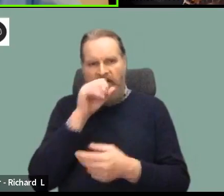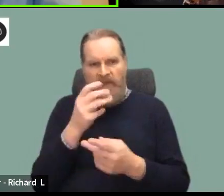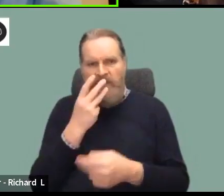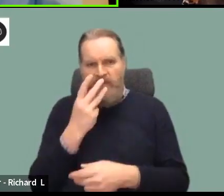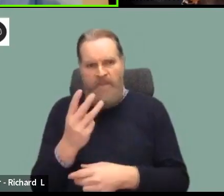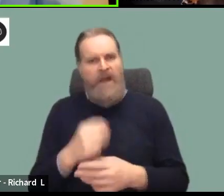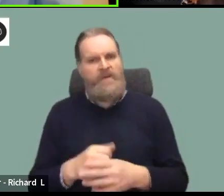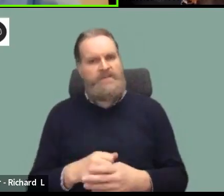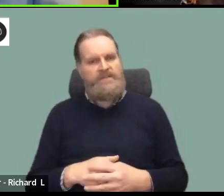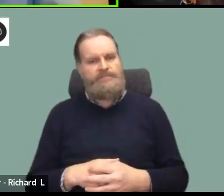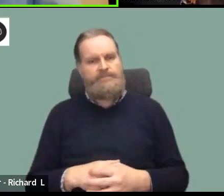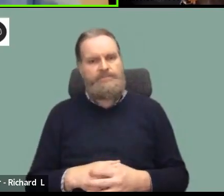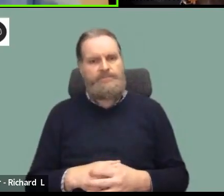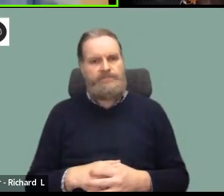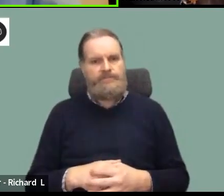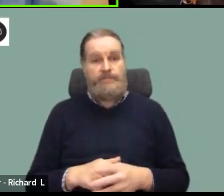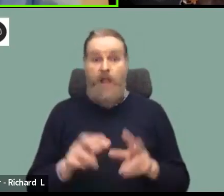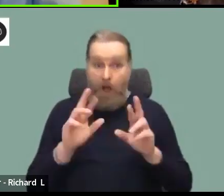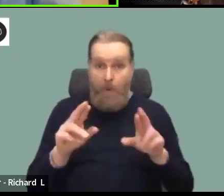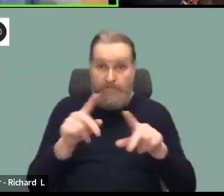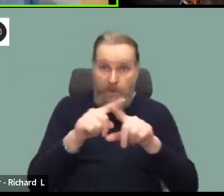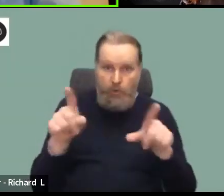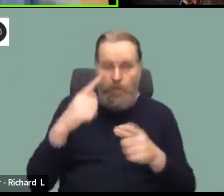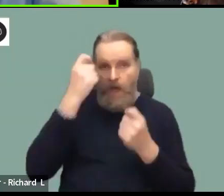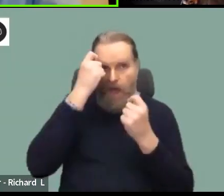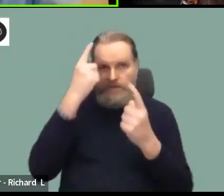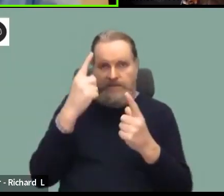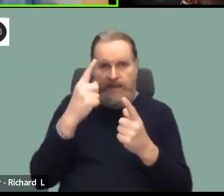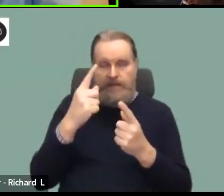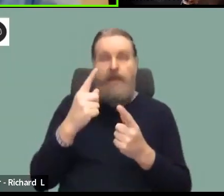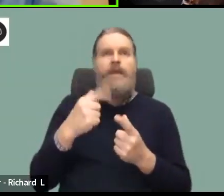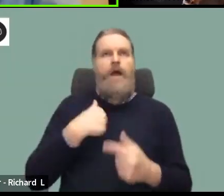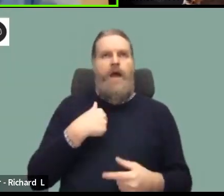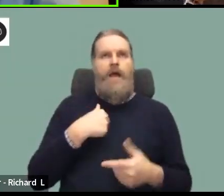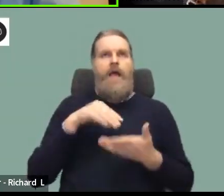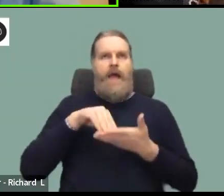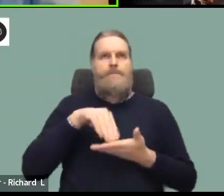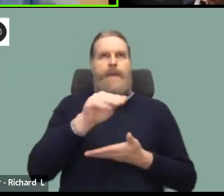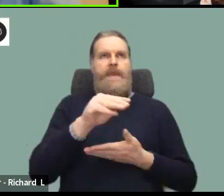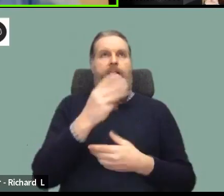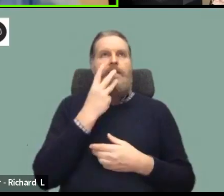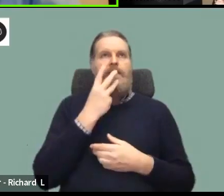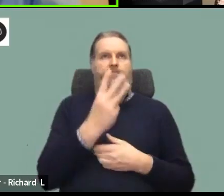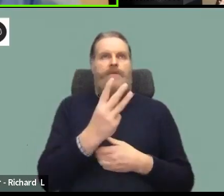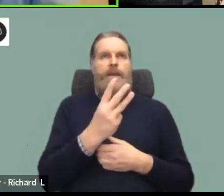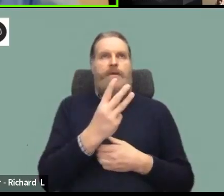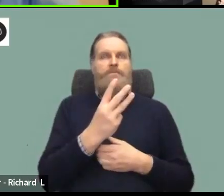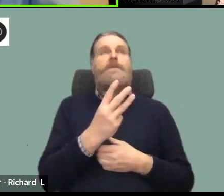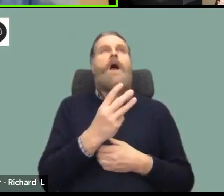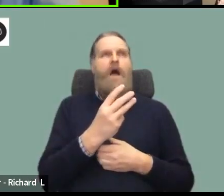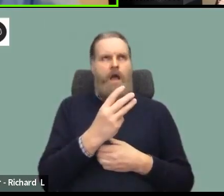We believe that everyone in the dispute, hopefully. we'll will understand why will understand why doing that gives us a better chance of winning and gives us the best